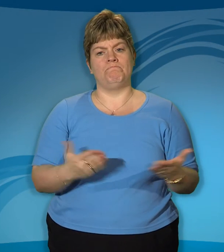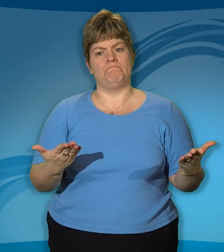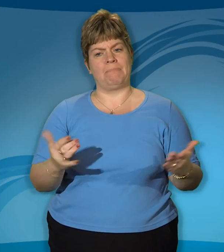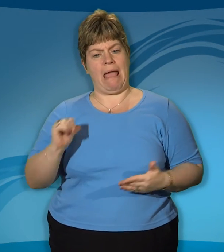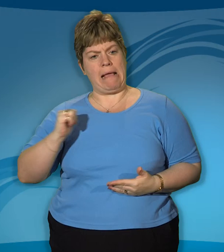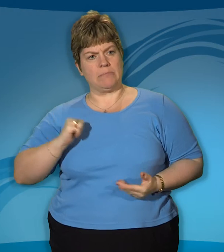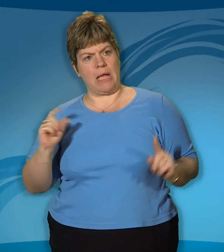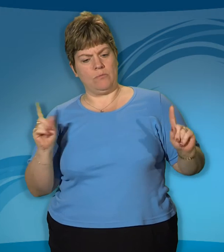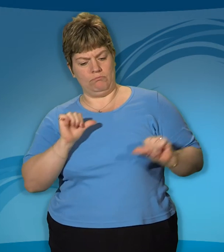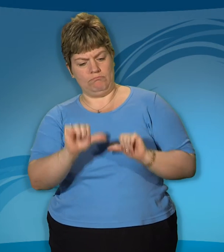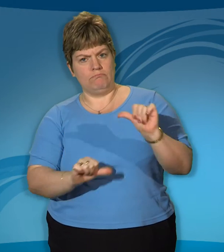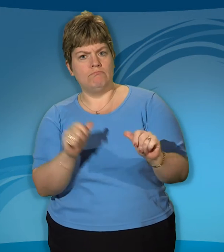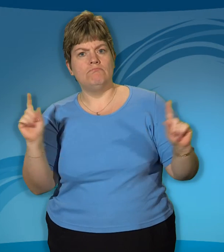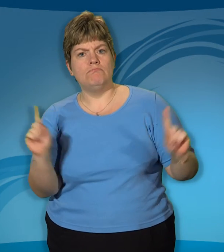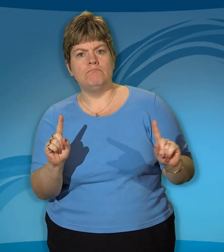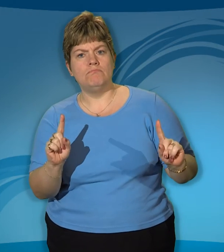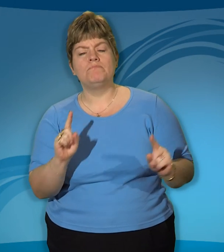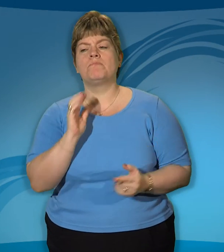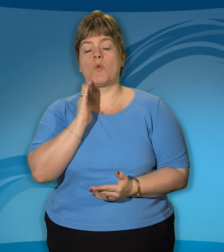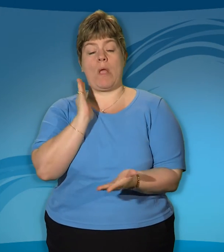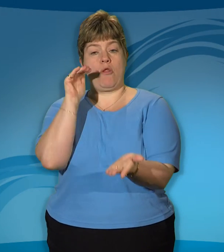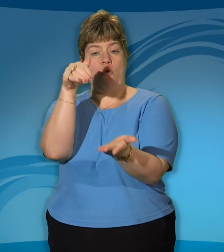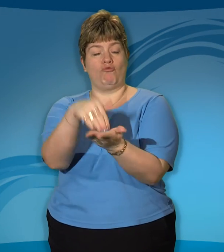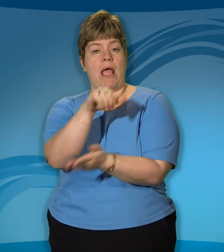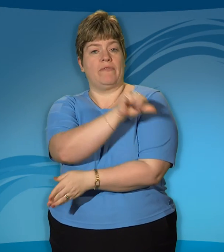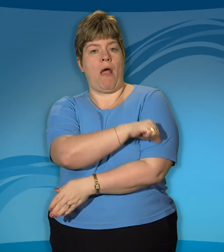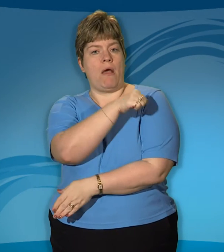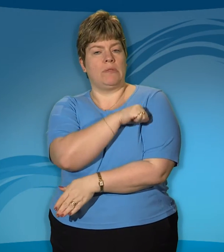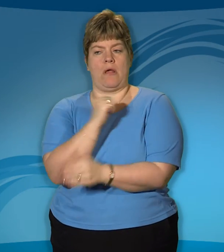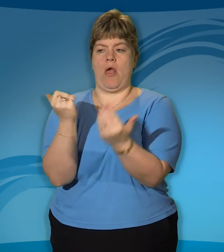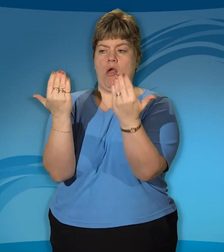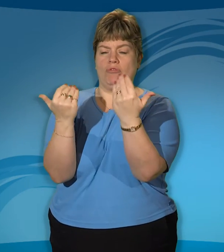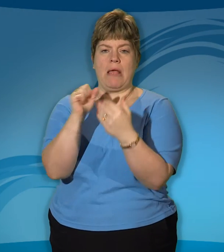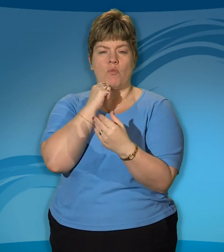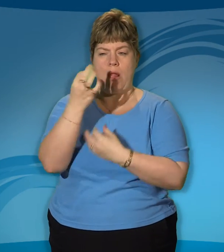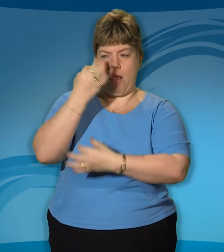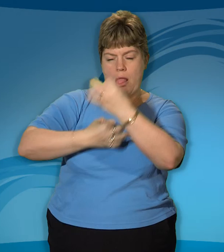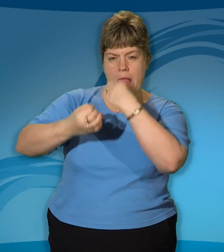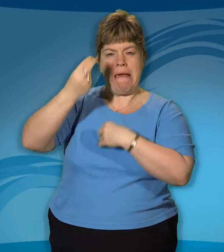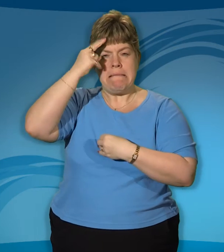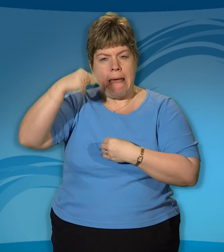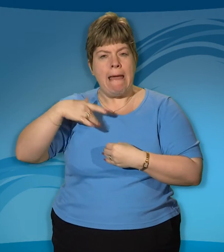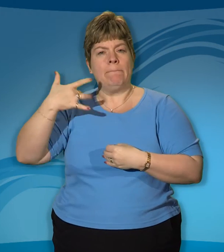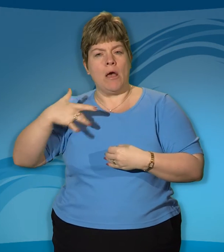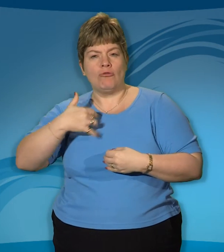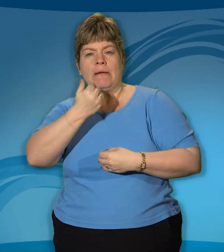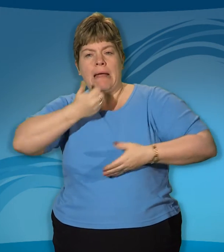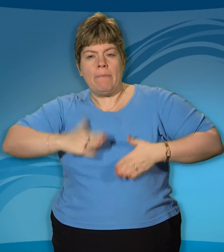What should I expect? On arrival at the unit a receptionist will check your details.